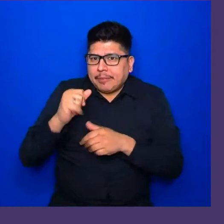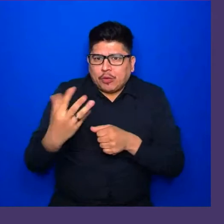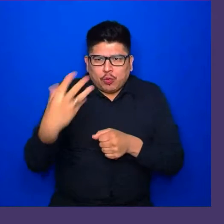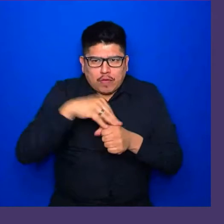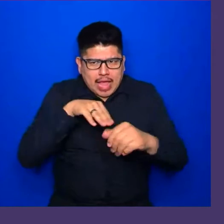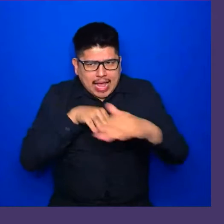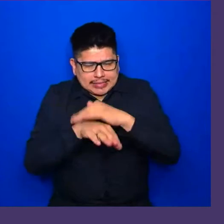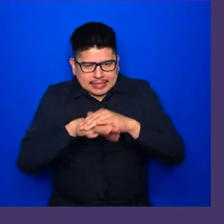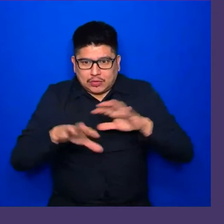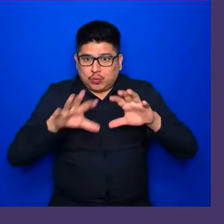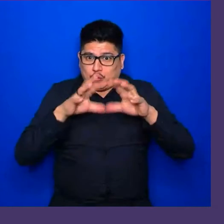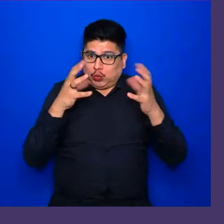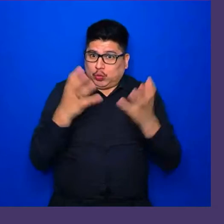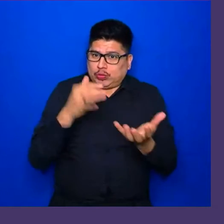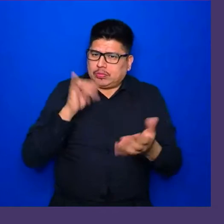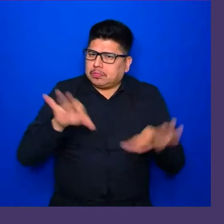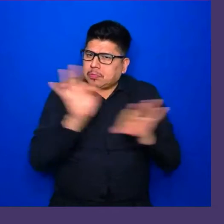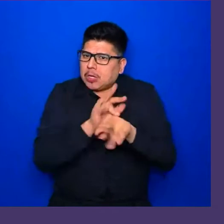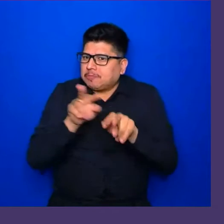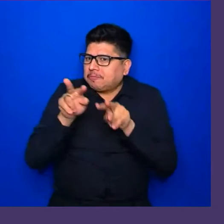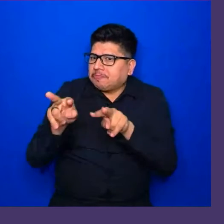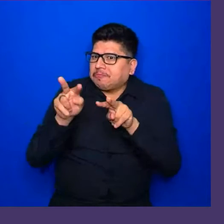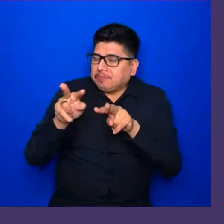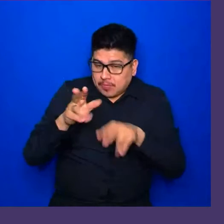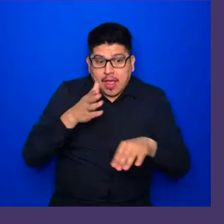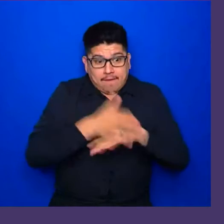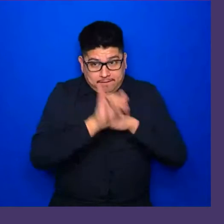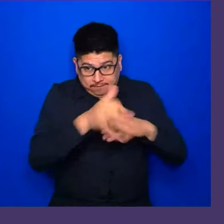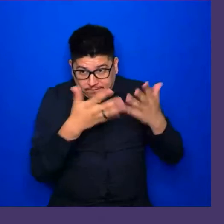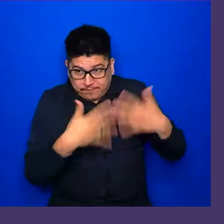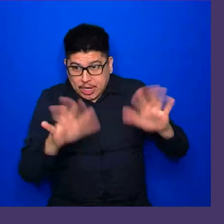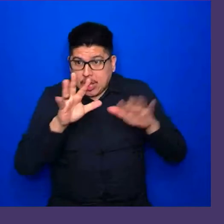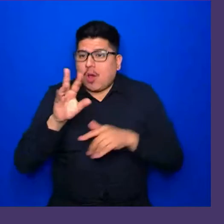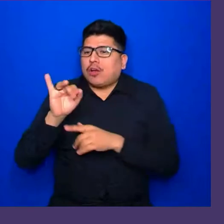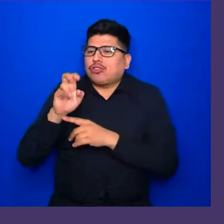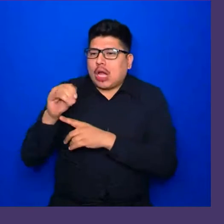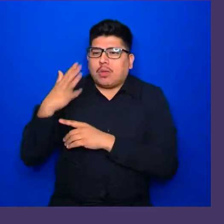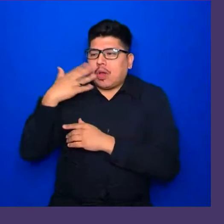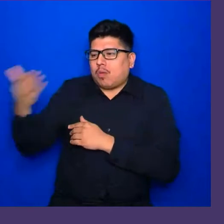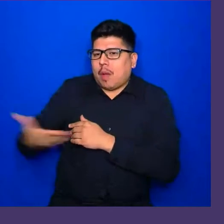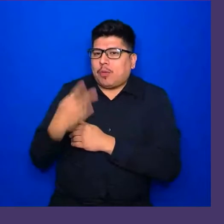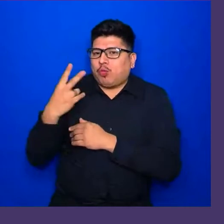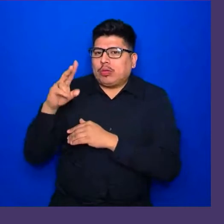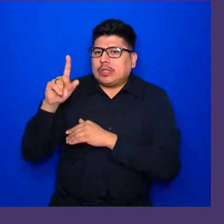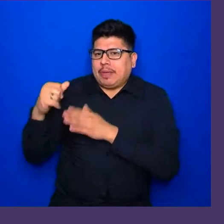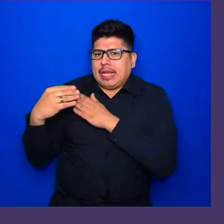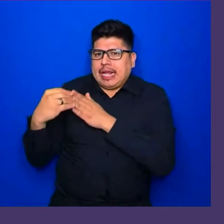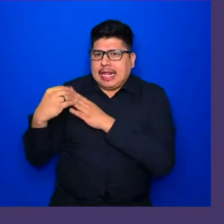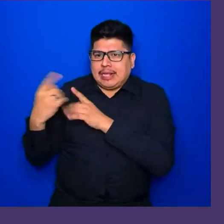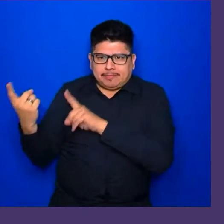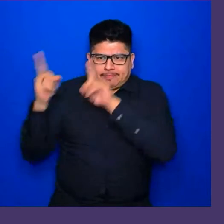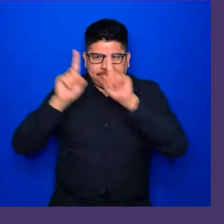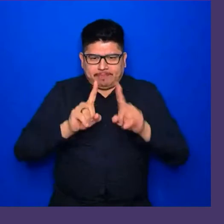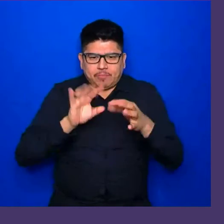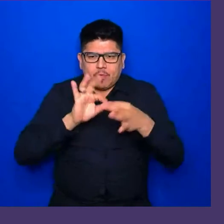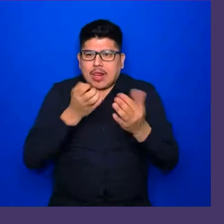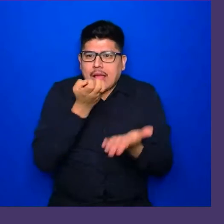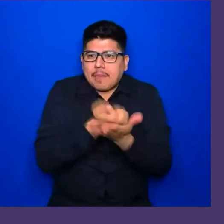Jenny welcomes two disabled leaders in the pursuit of economic equity for people with disabilities. Check it out.